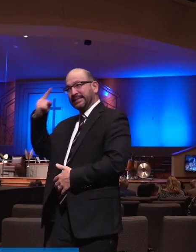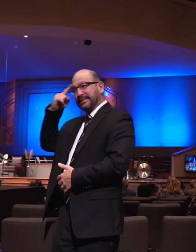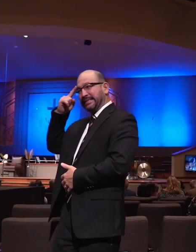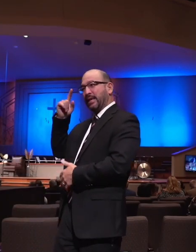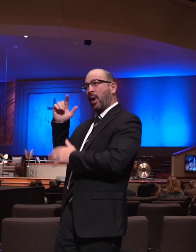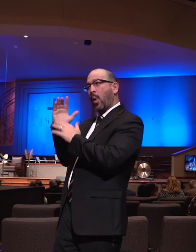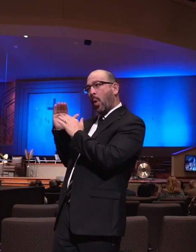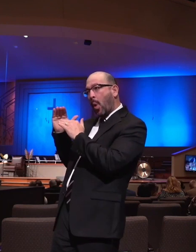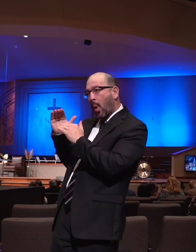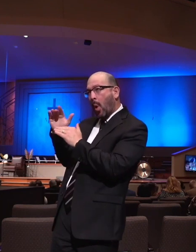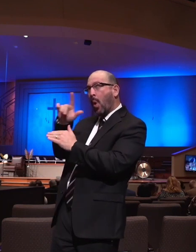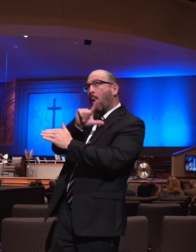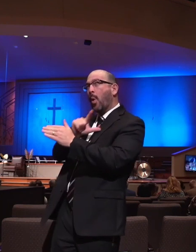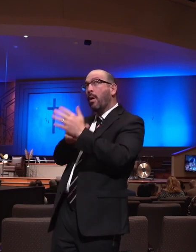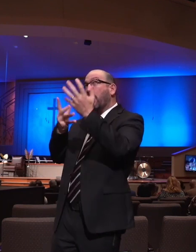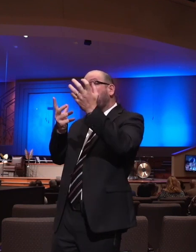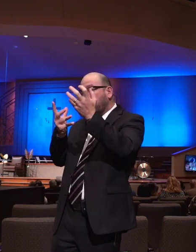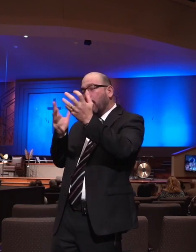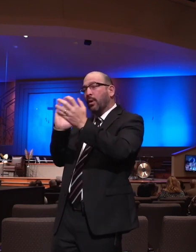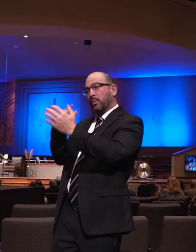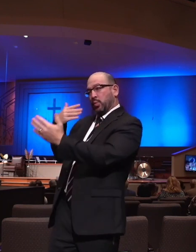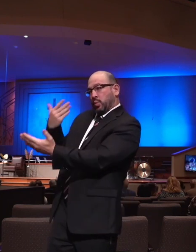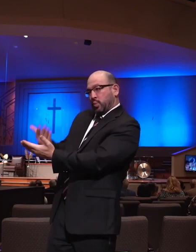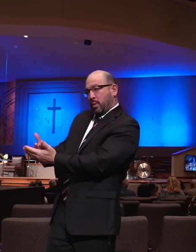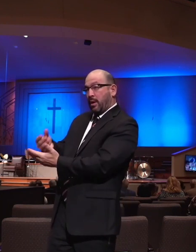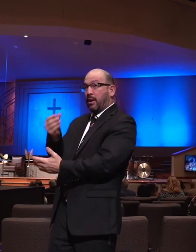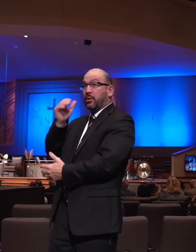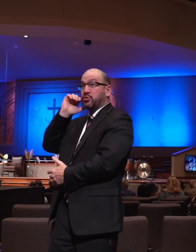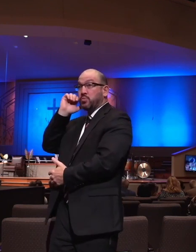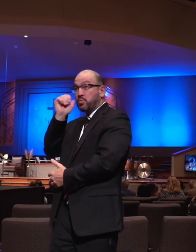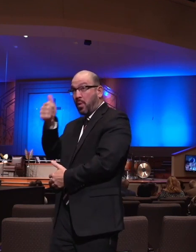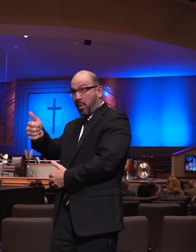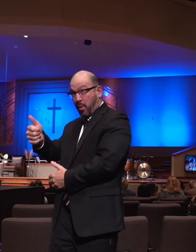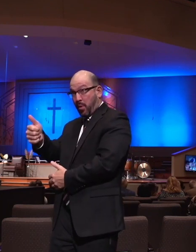definitely want to be praying for that and in your place next Sunday as well